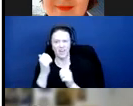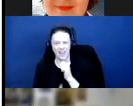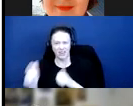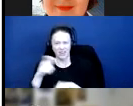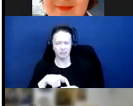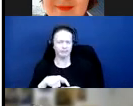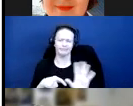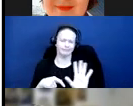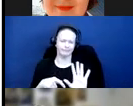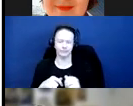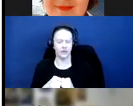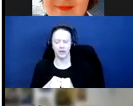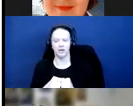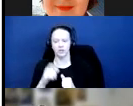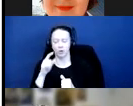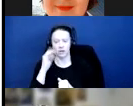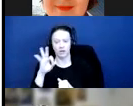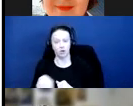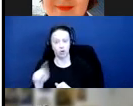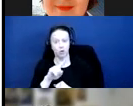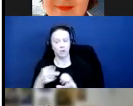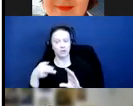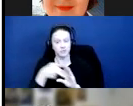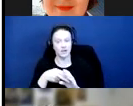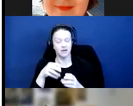you might be looking for language that's missing